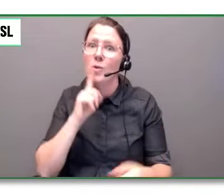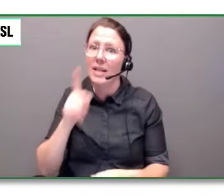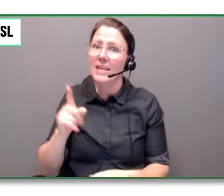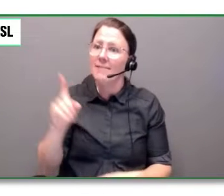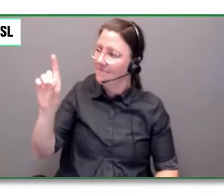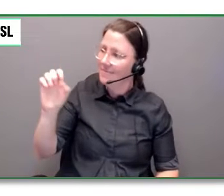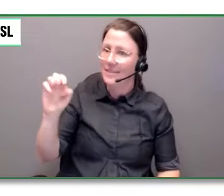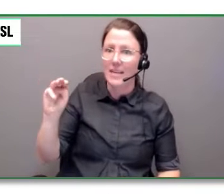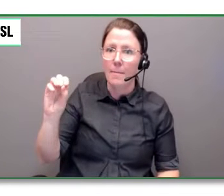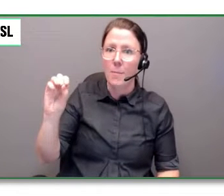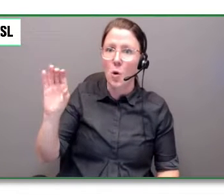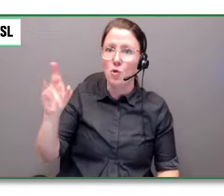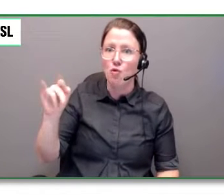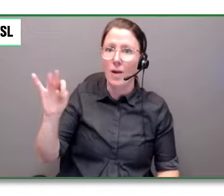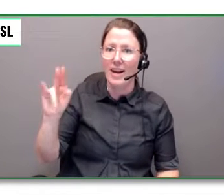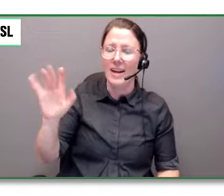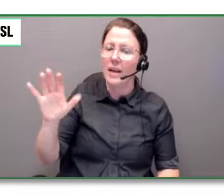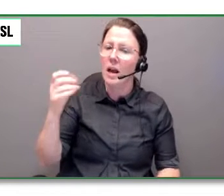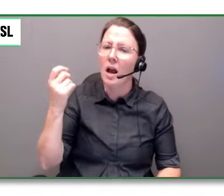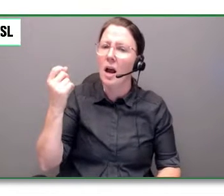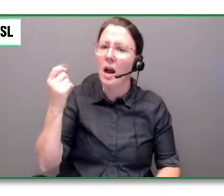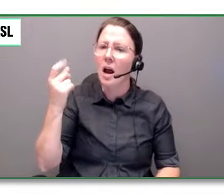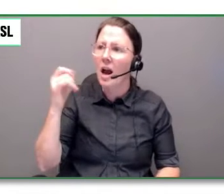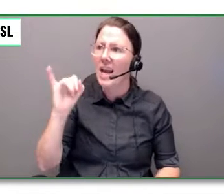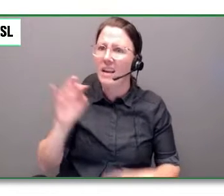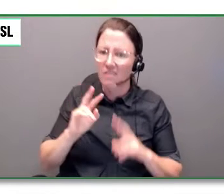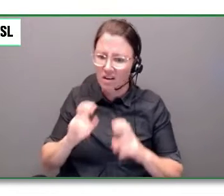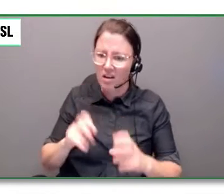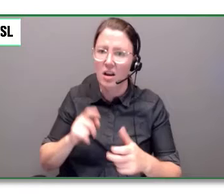written about and the environmental movement, environmental literature in